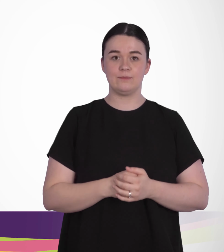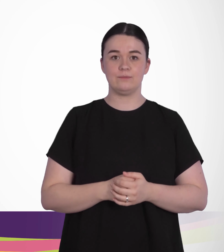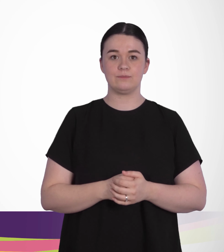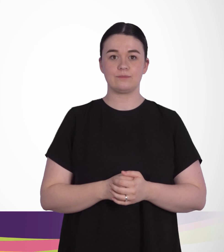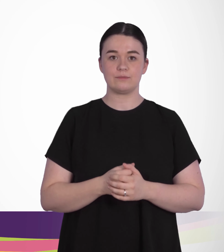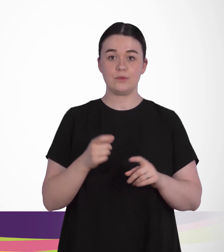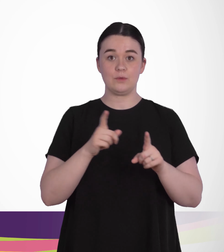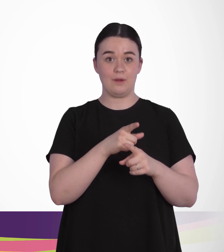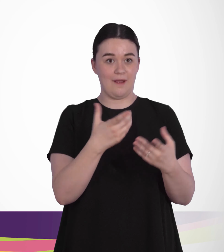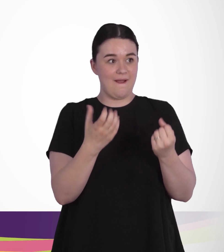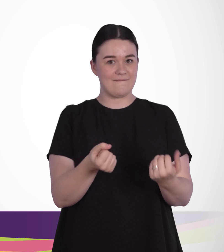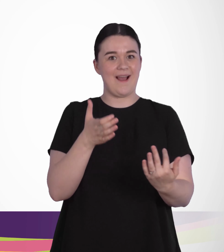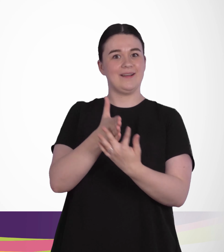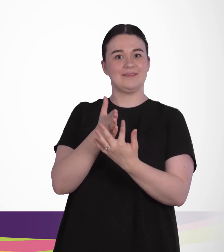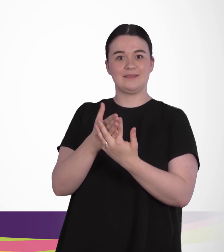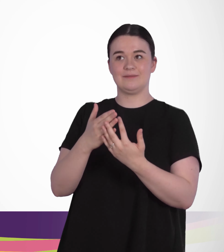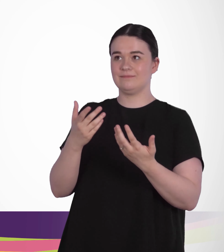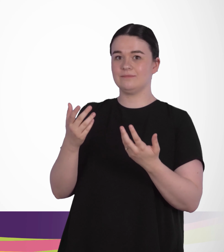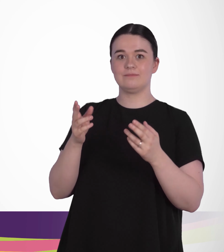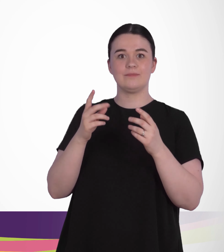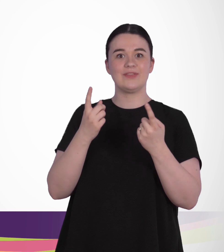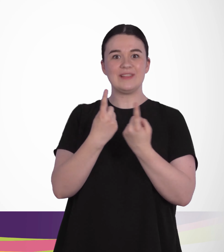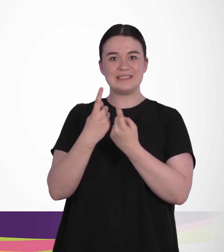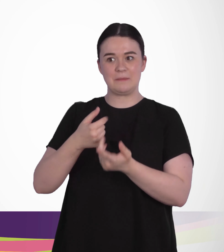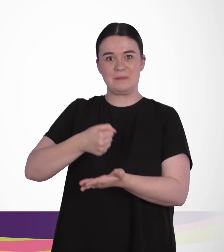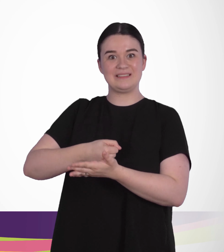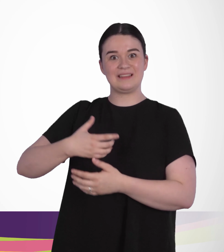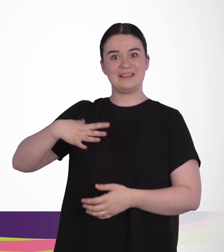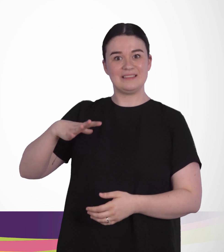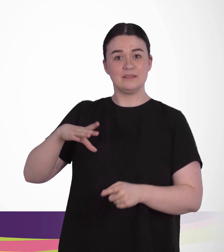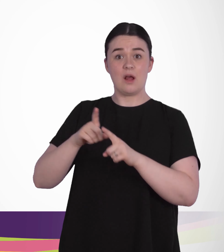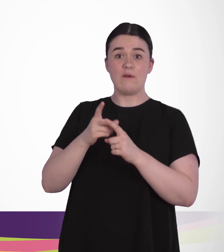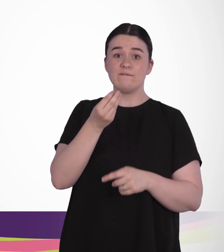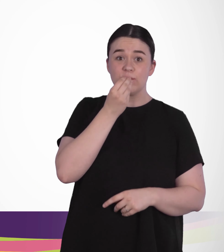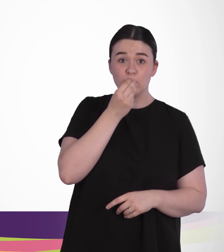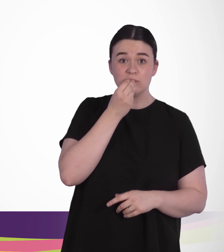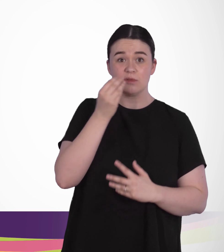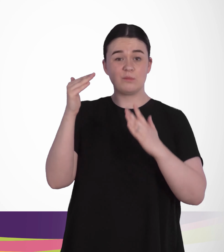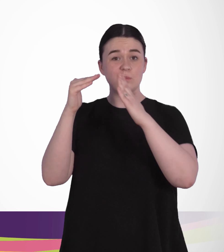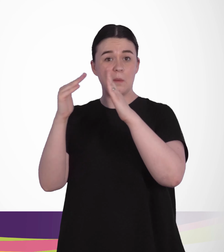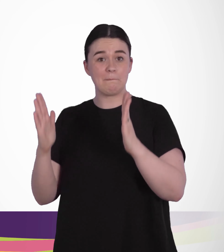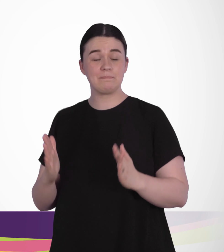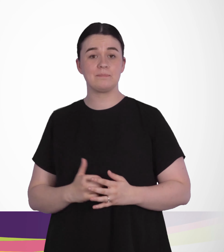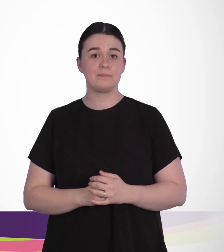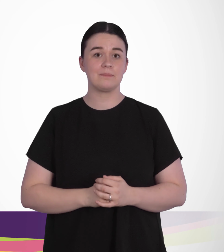and able to access material basics like food and housing.